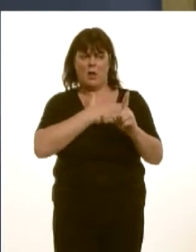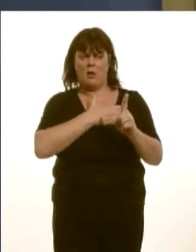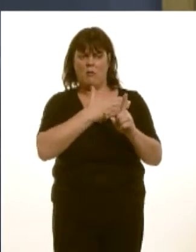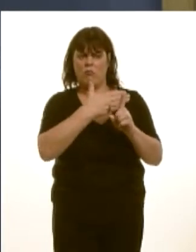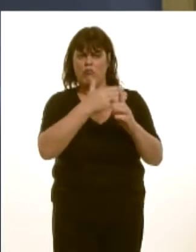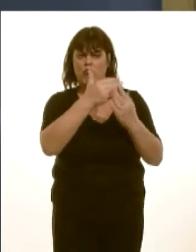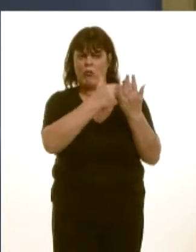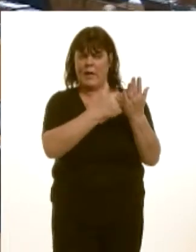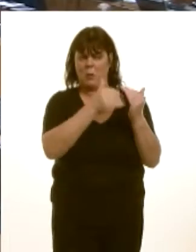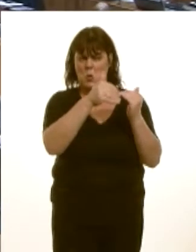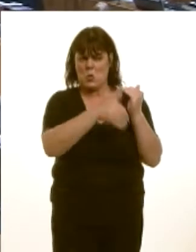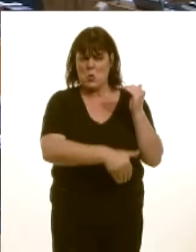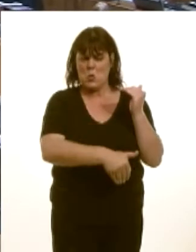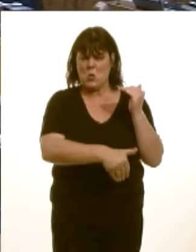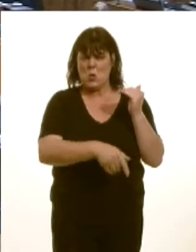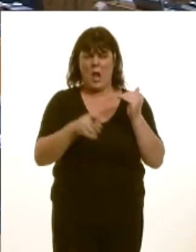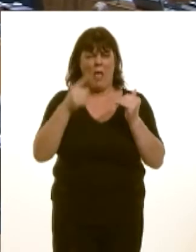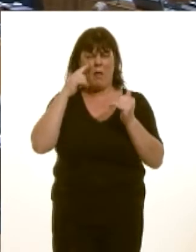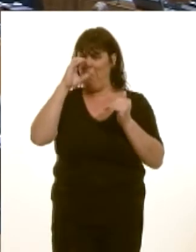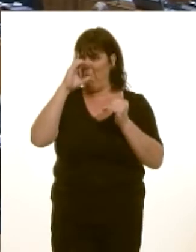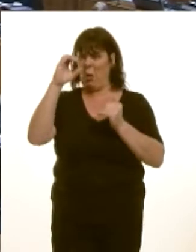Carwyn Jones: Lung cancer is a particularly difficult disease to treat.